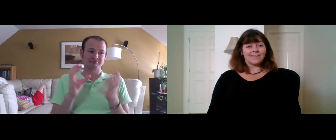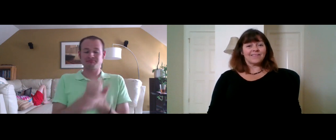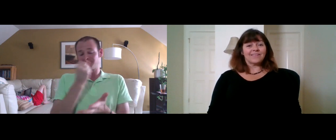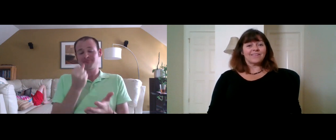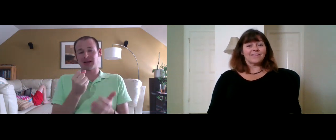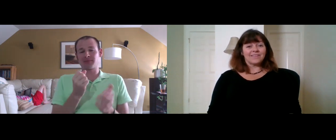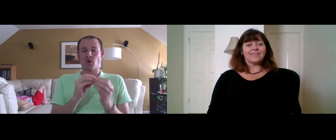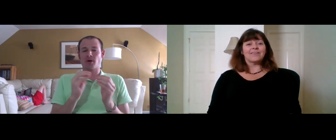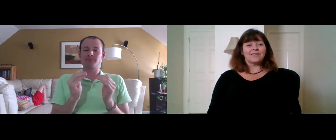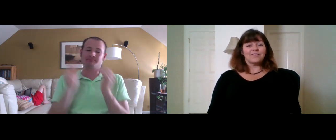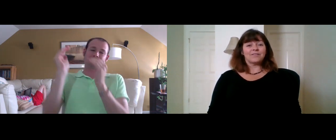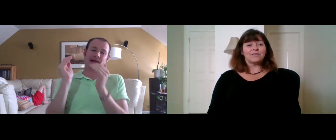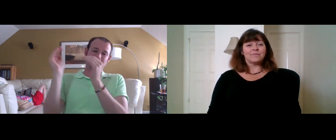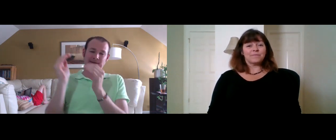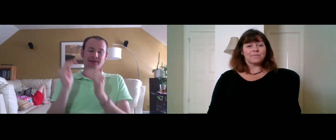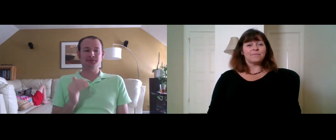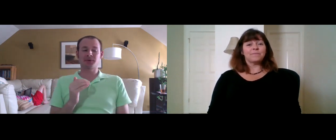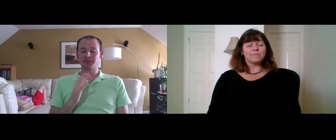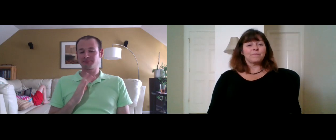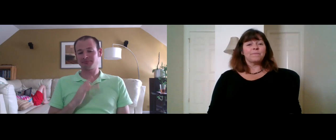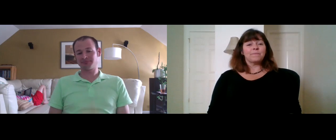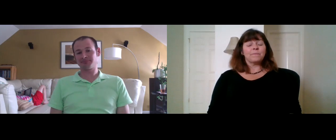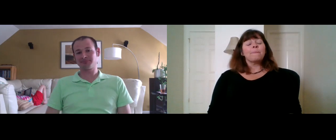this is a more advanced job